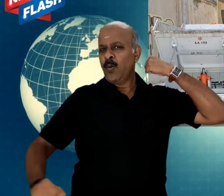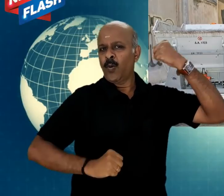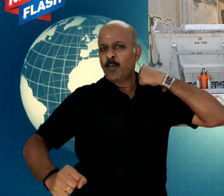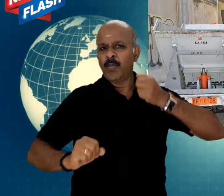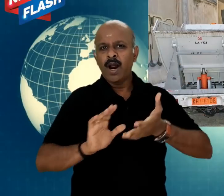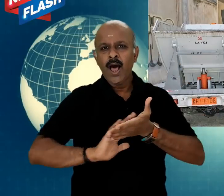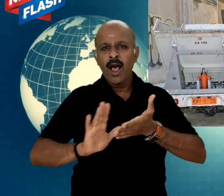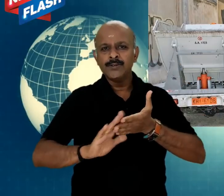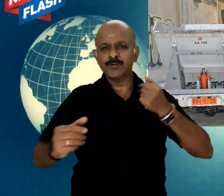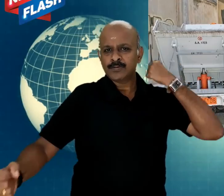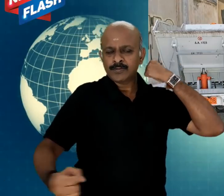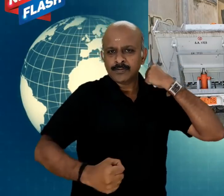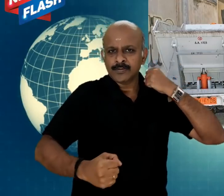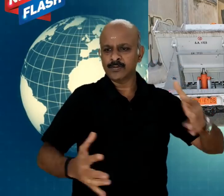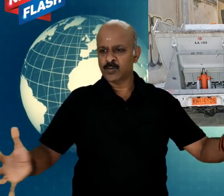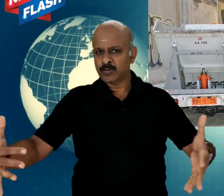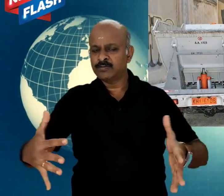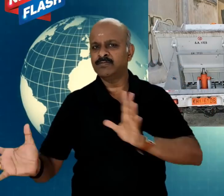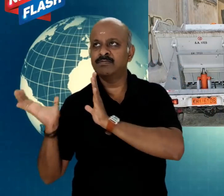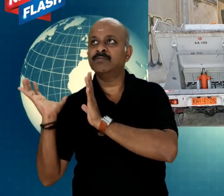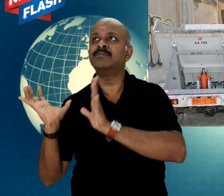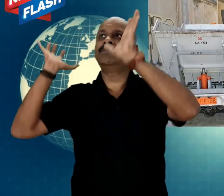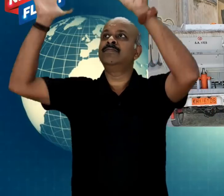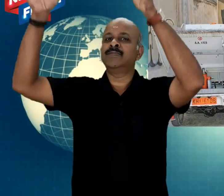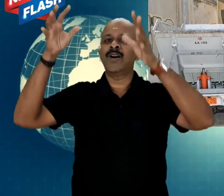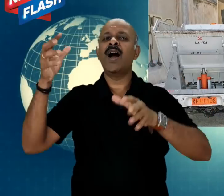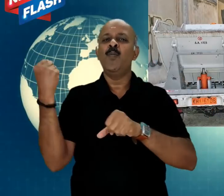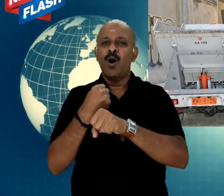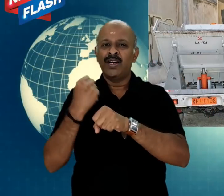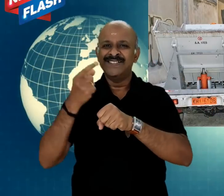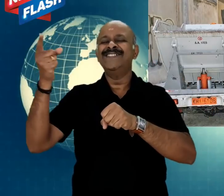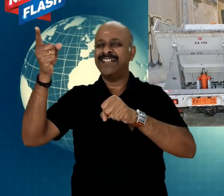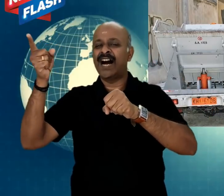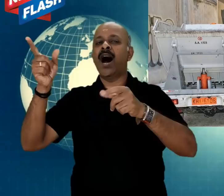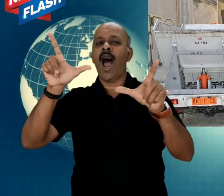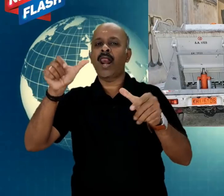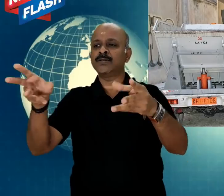the Municipal corporation workers were gathering around and were doing their work